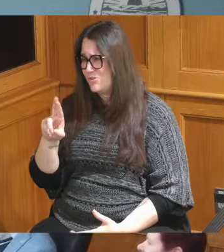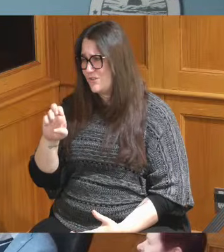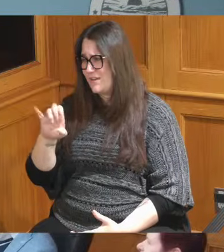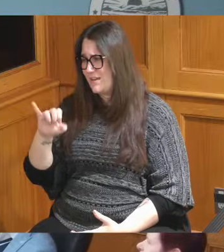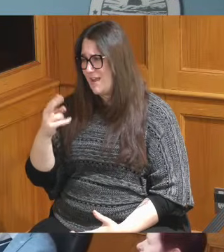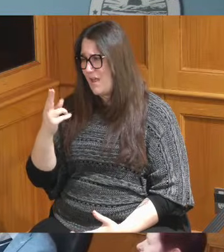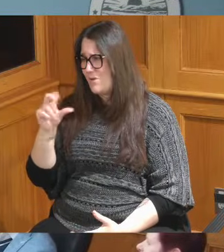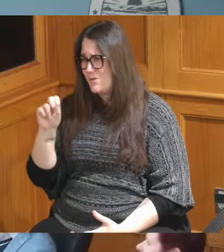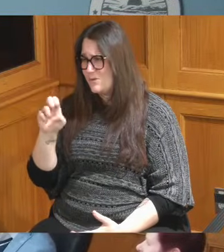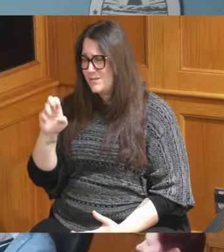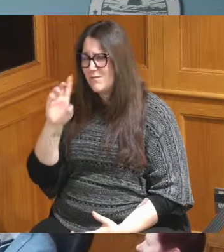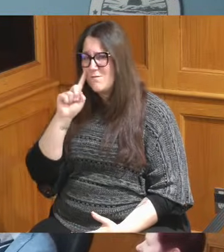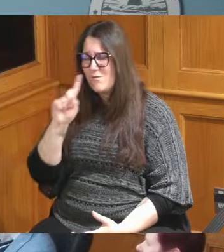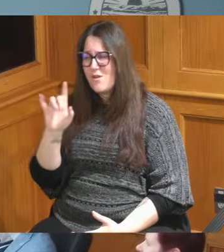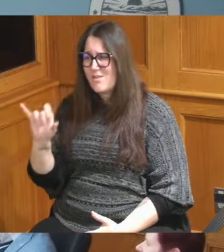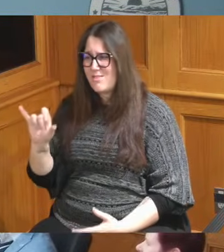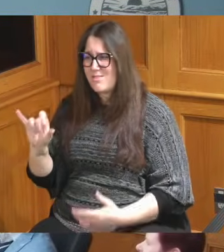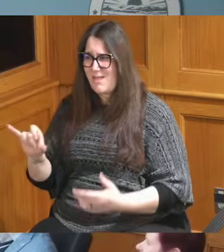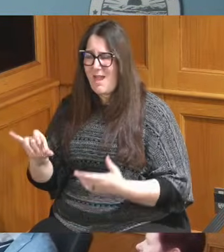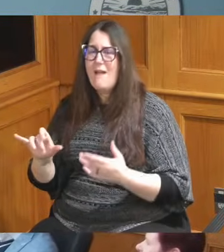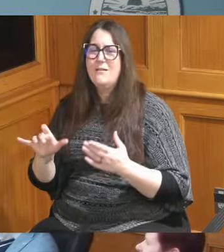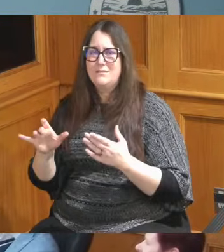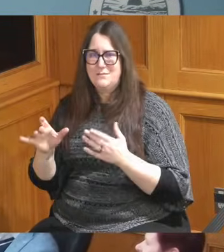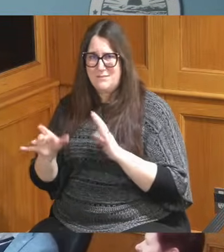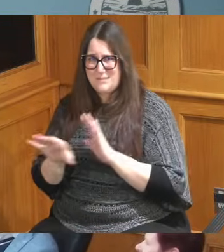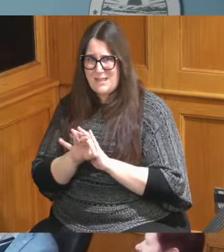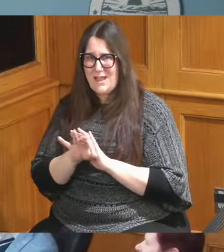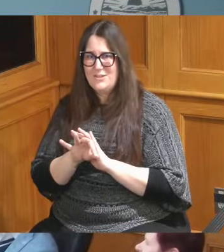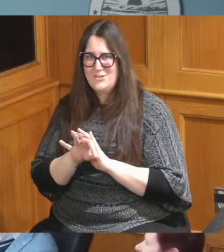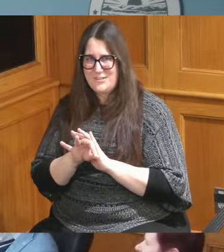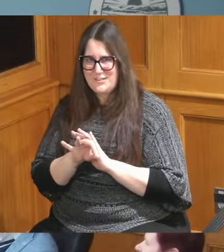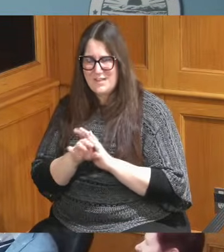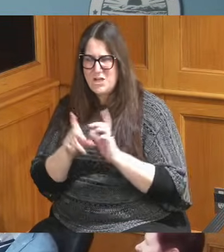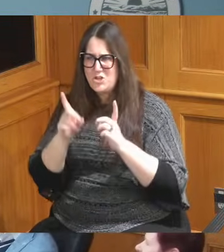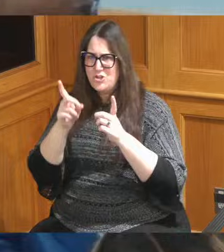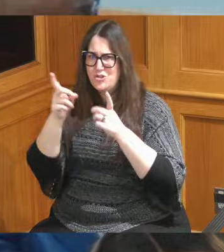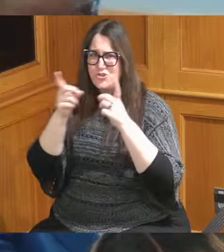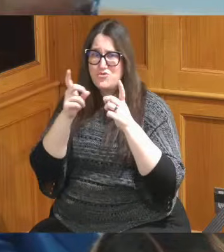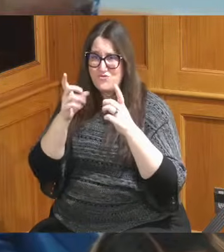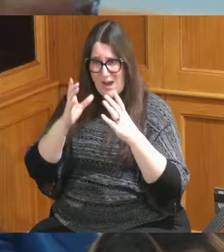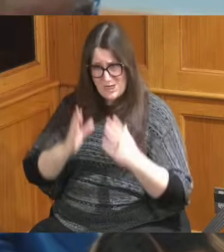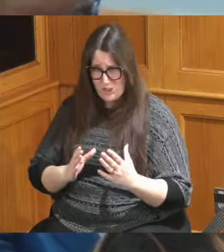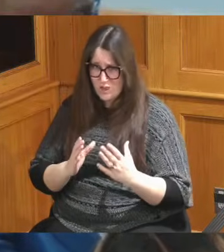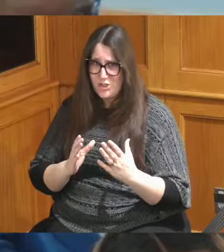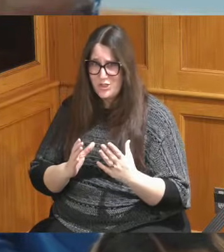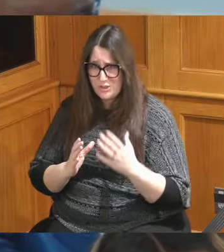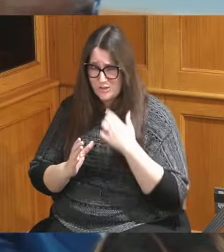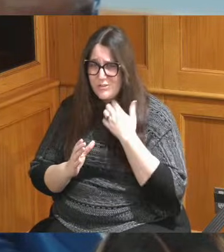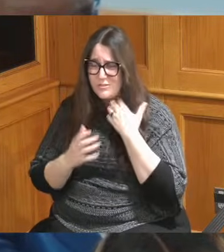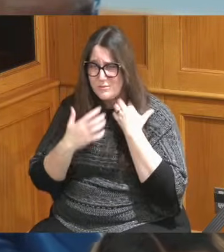bringing her selection as Trina Jackson Director Trina Jackson. And even when I pull up,